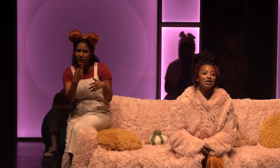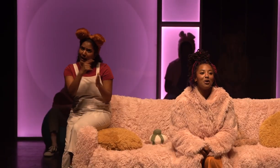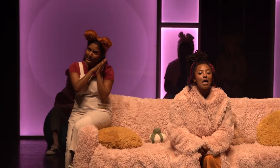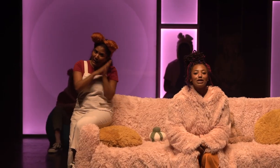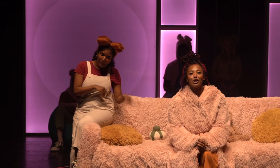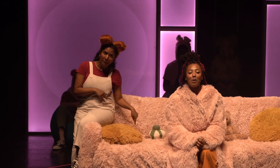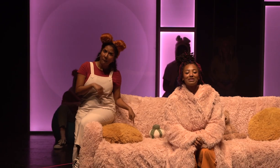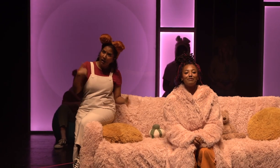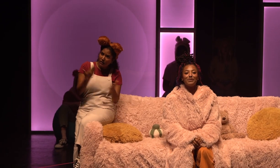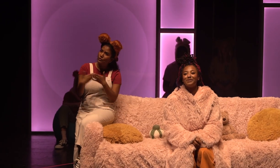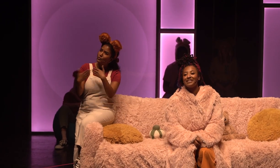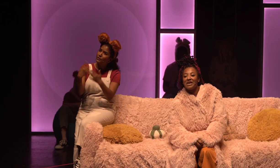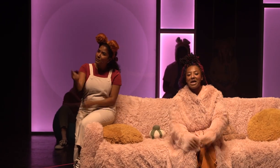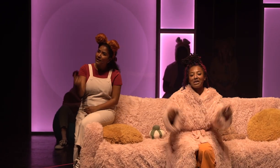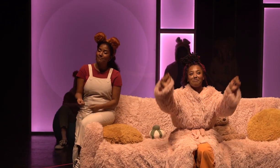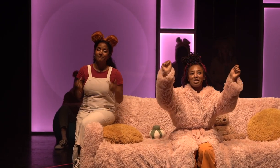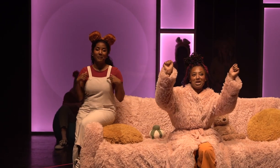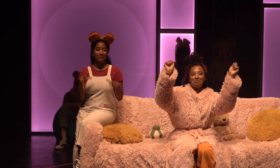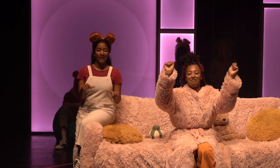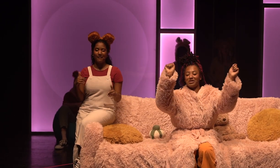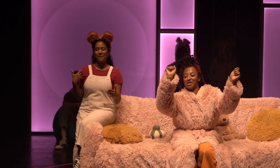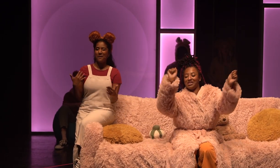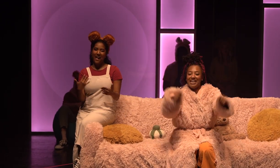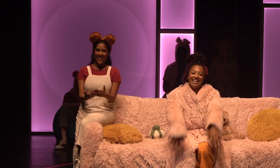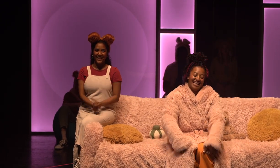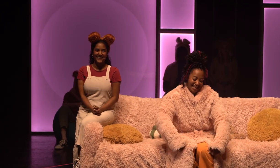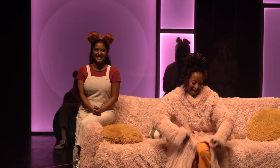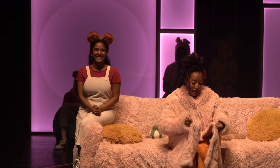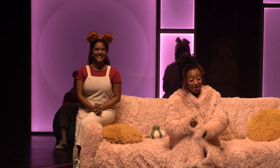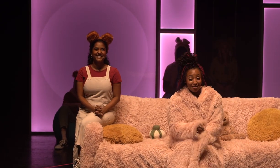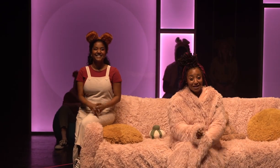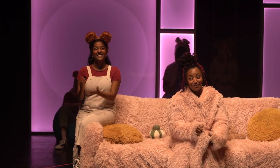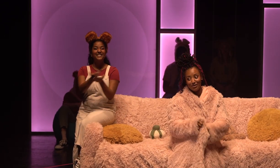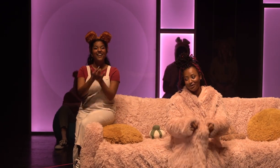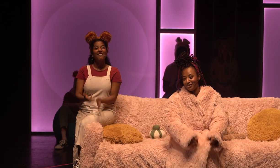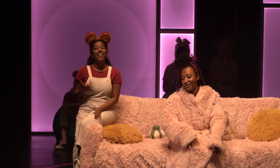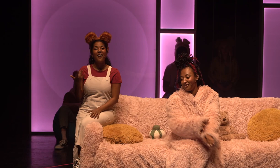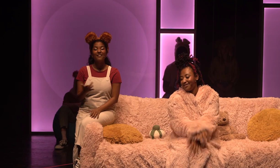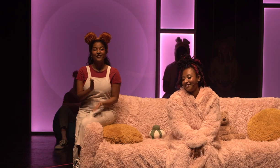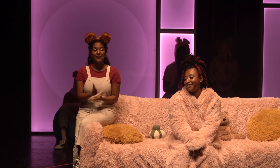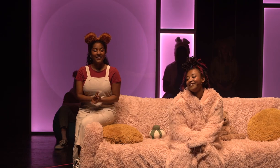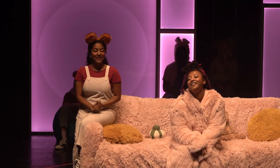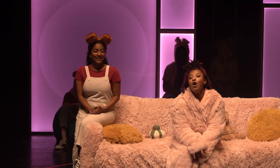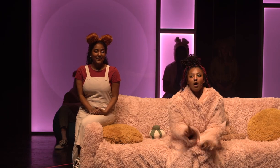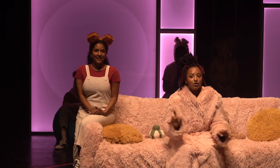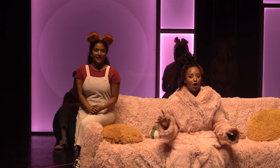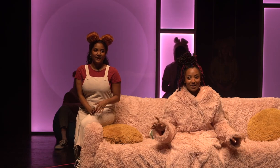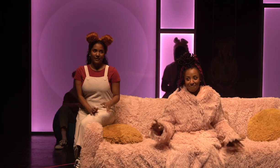You know till I got myself sorted and I've been here ever since. Lifesavers, honest to god.